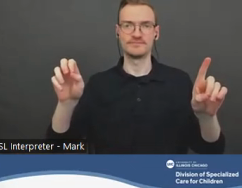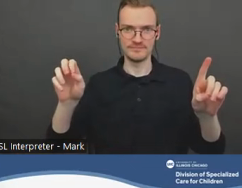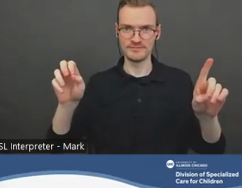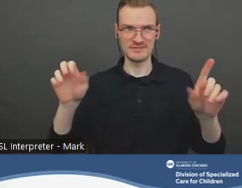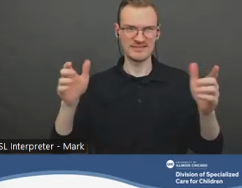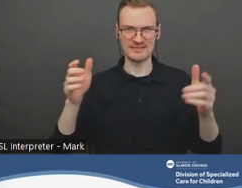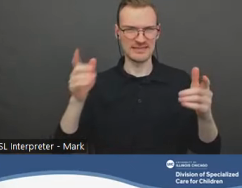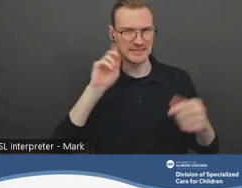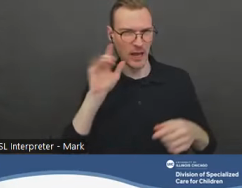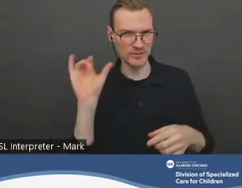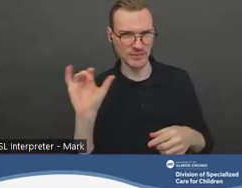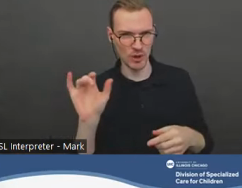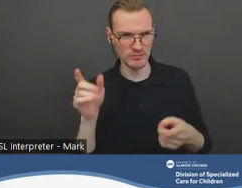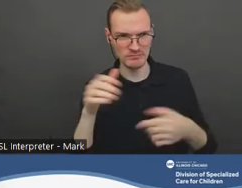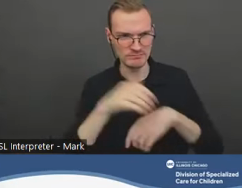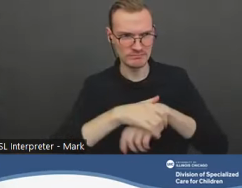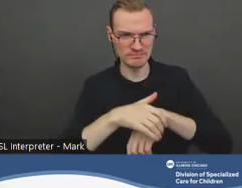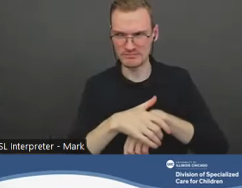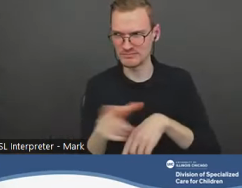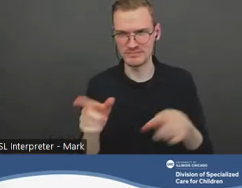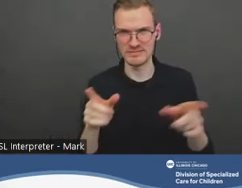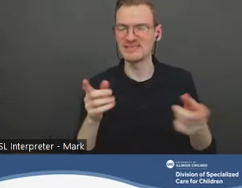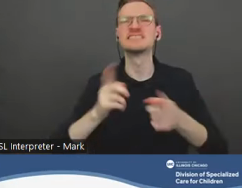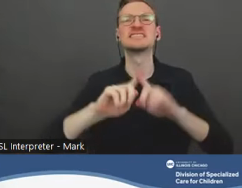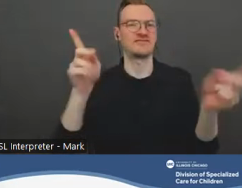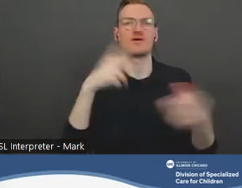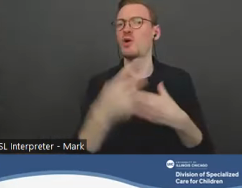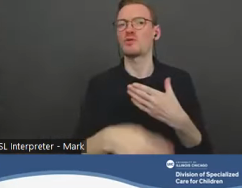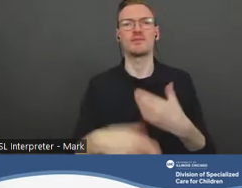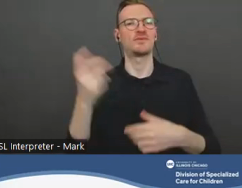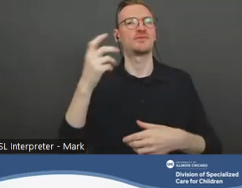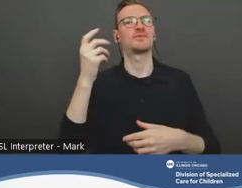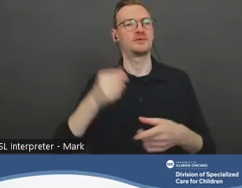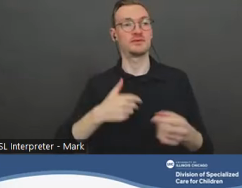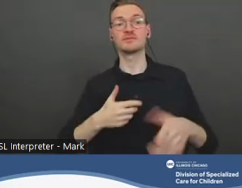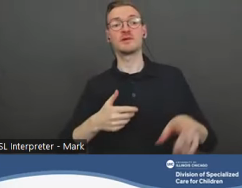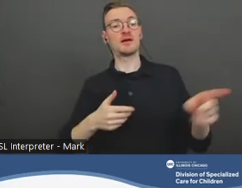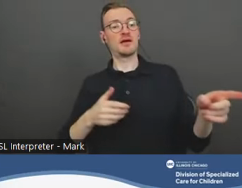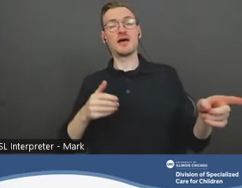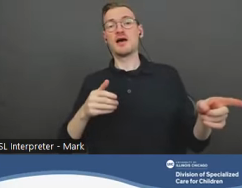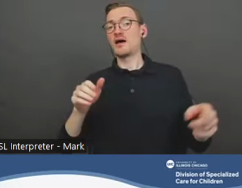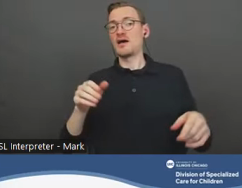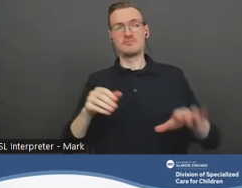actually both very different programs, so Medicare is a federal program and this means it is run by